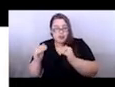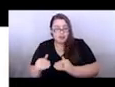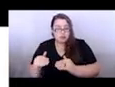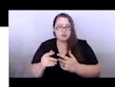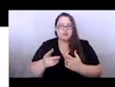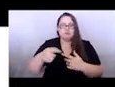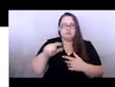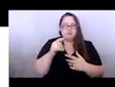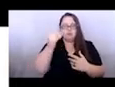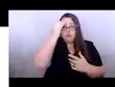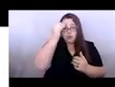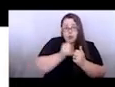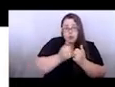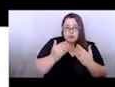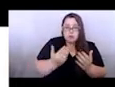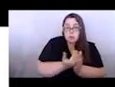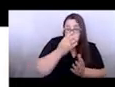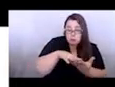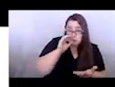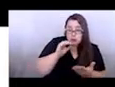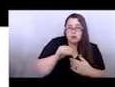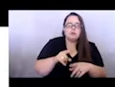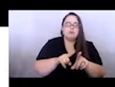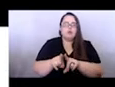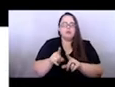if you do have a mixture of levels of boundaries in your own life.